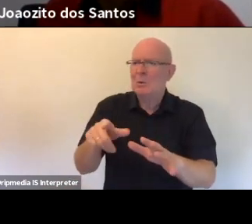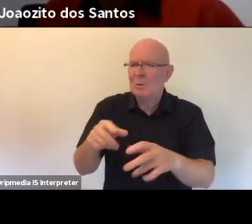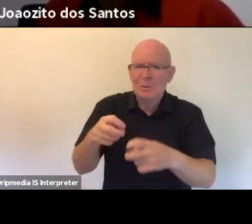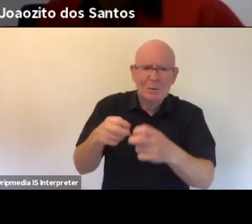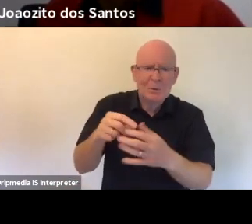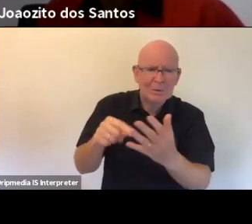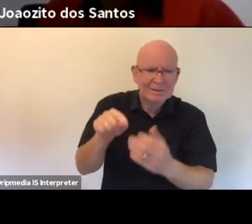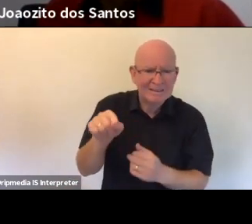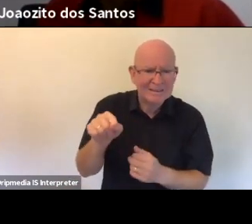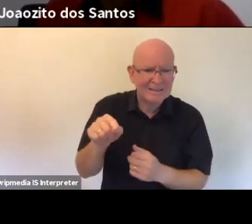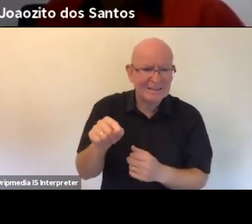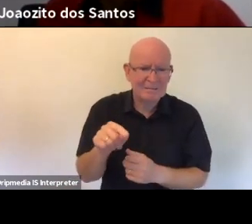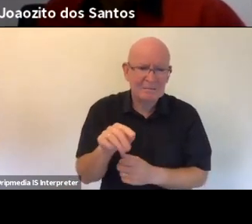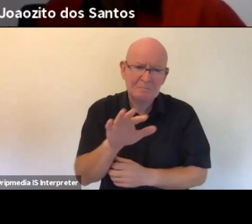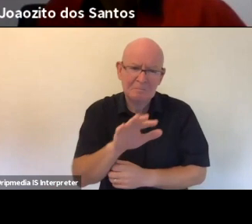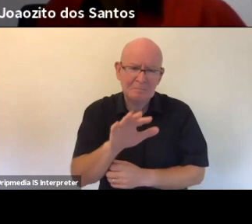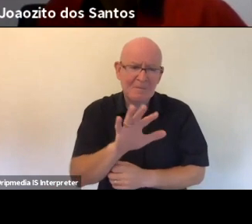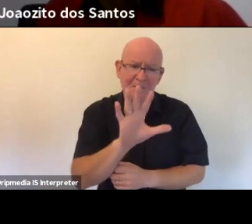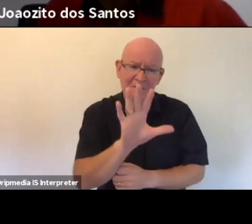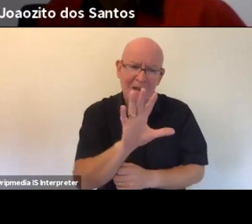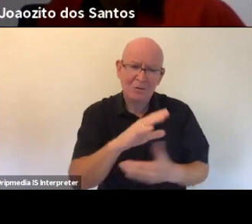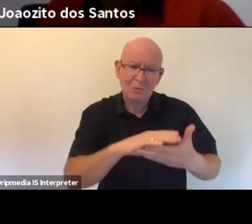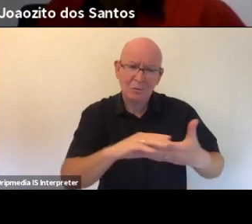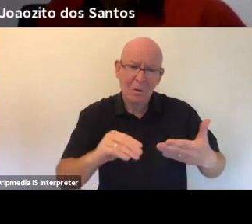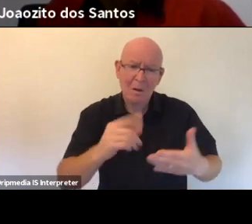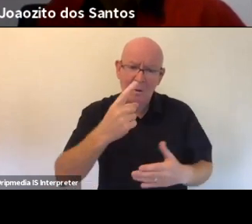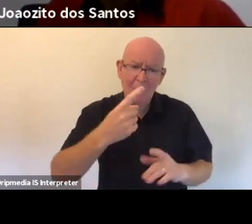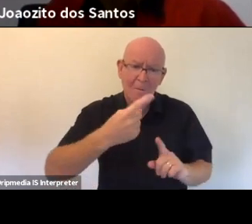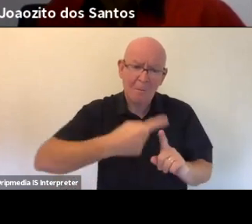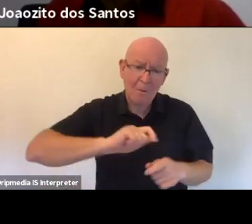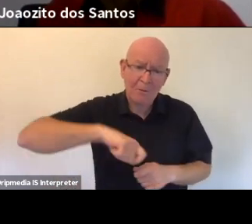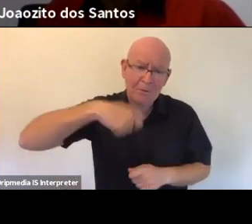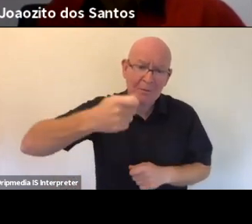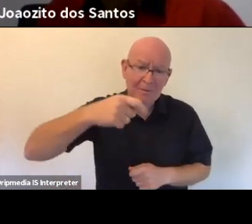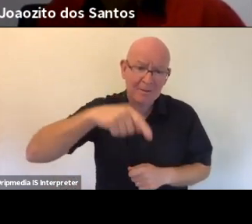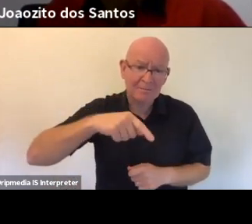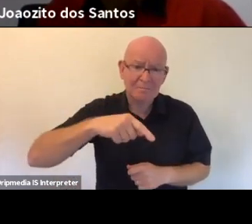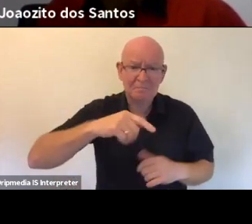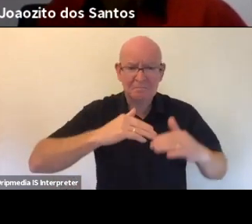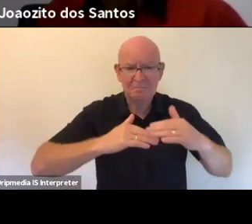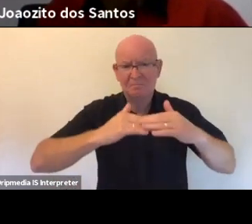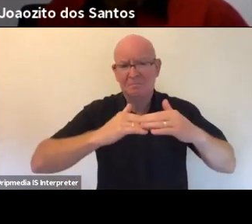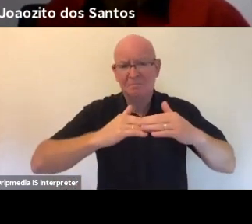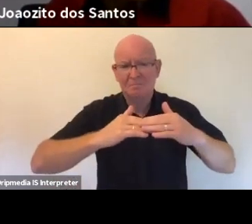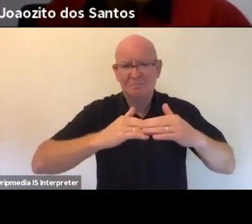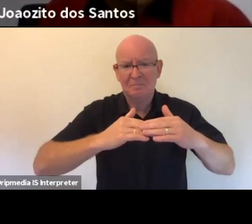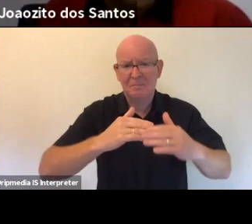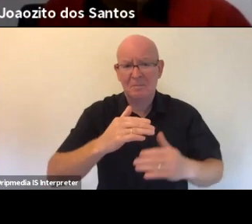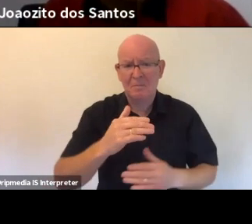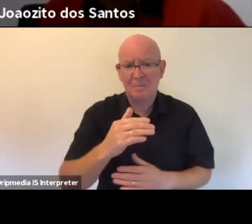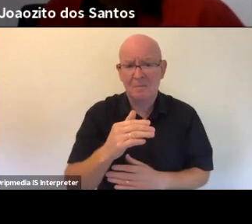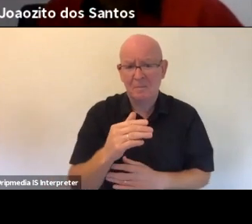about 10% of children with disability access for this subsidy.